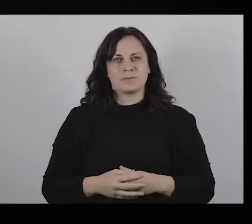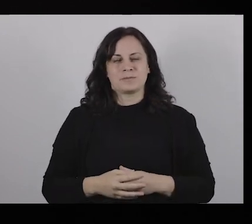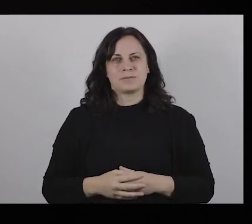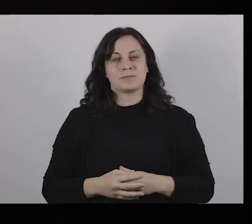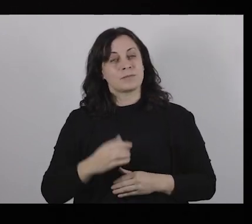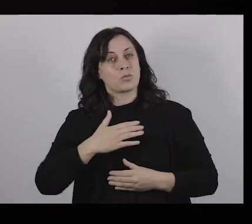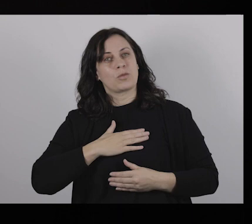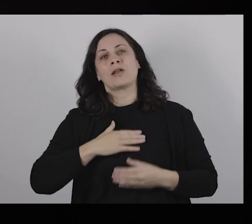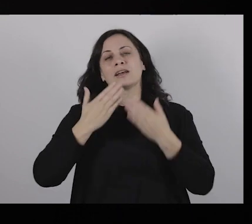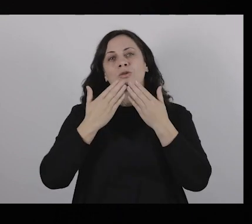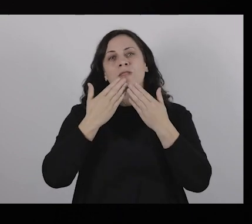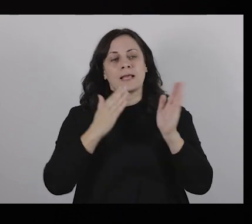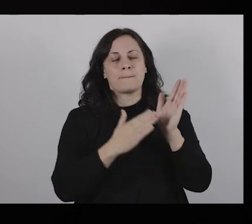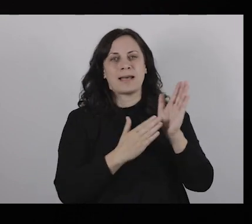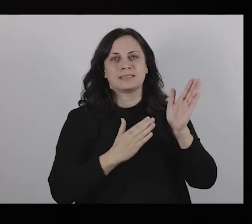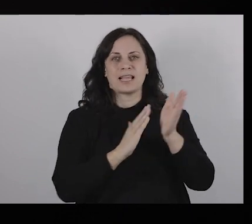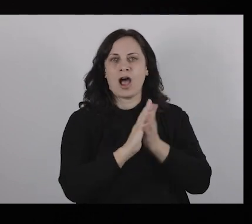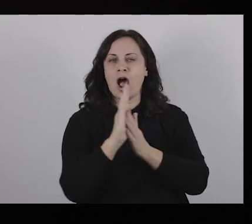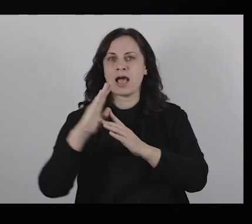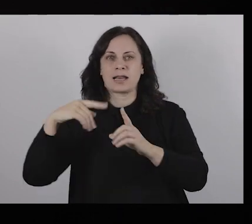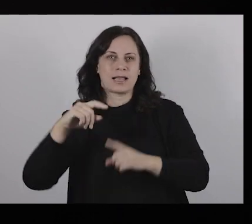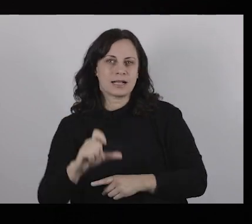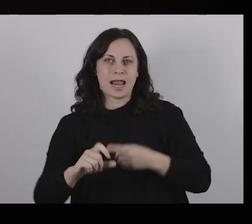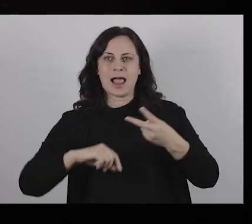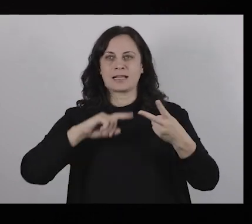I'd like to thank Matehaere Clarke and Tamara Takiari,